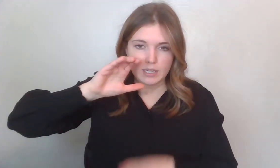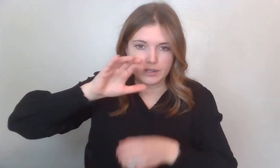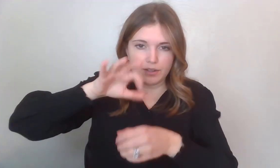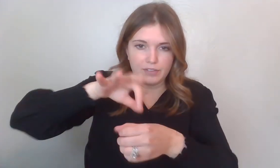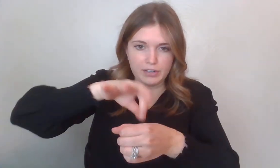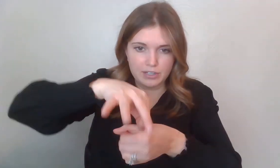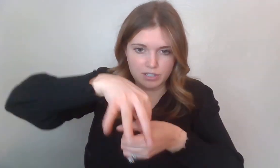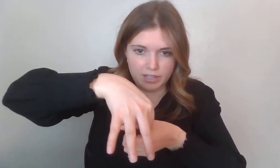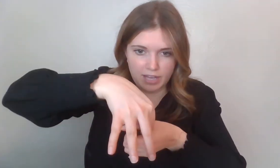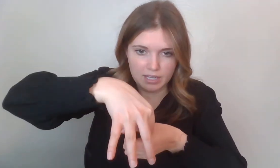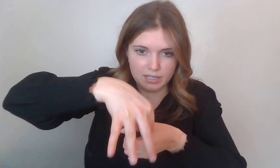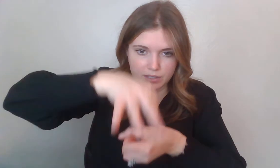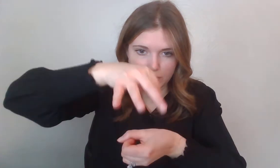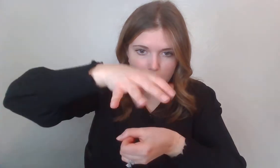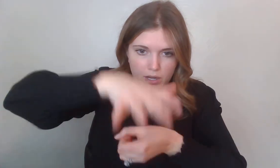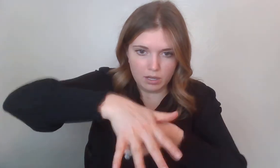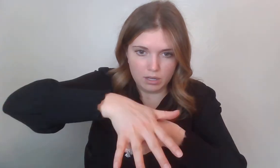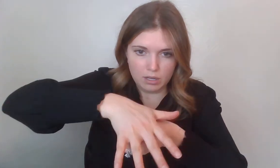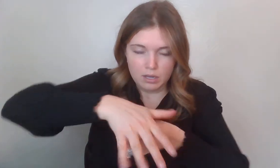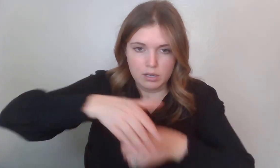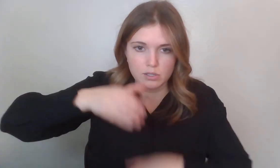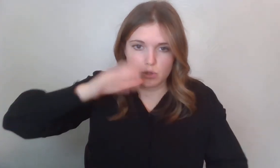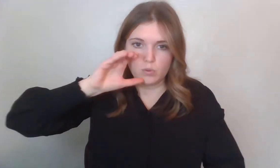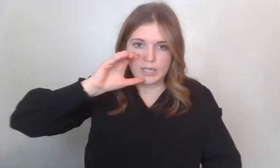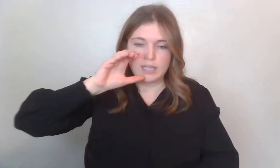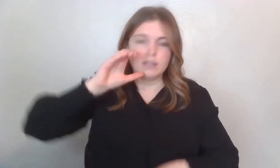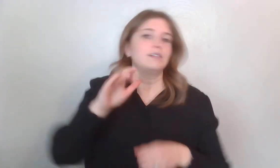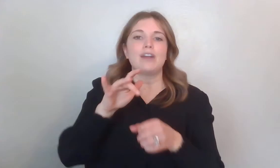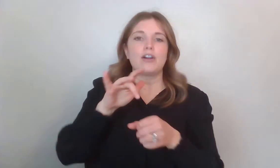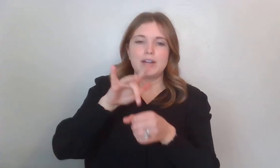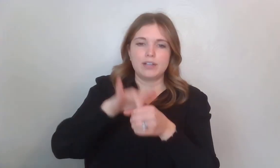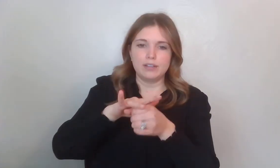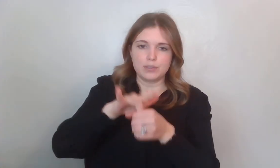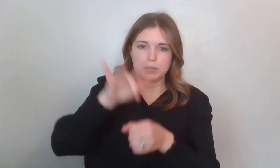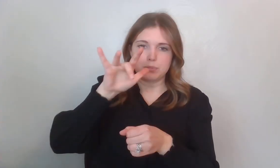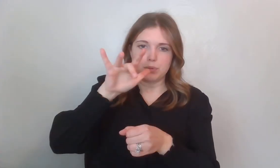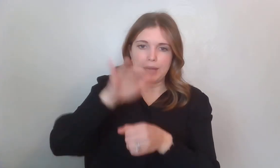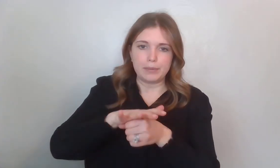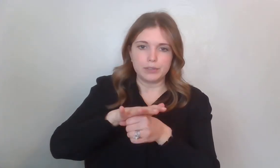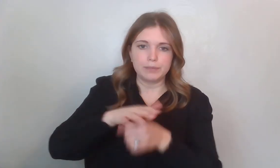another variation to that is SODA DRINK In our area, this one's more popular.